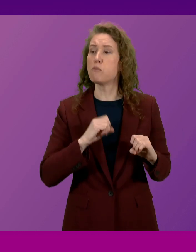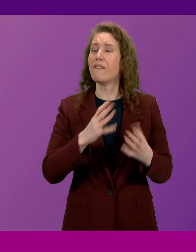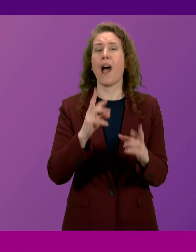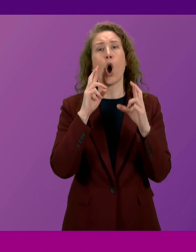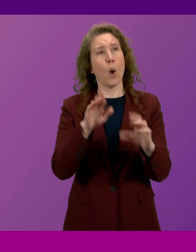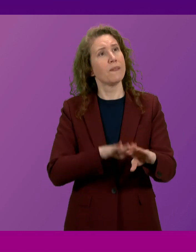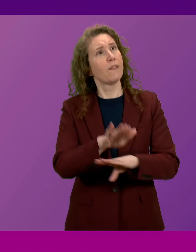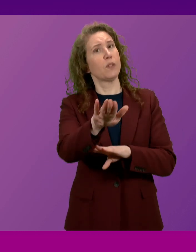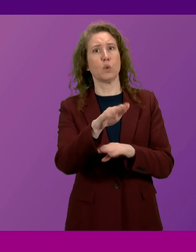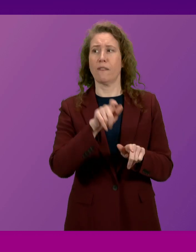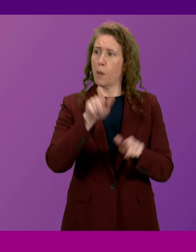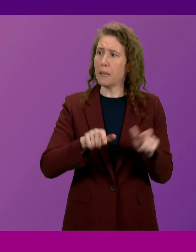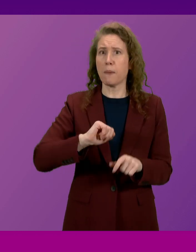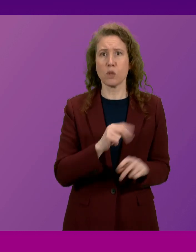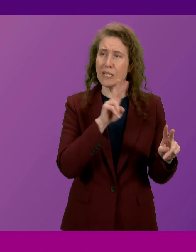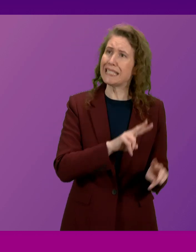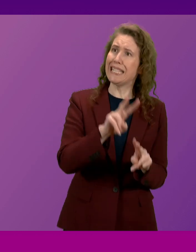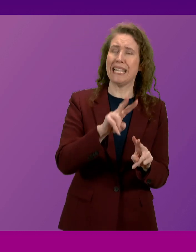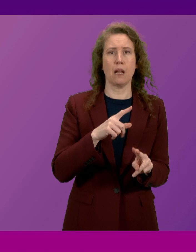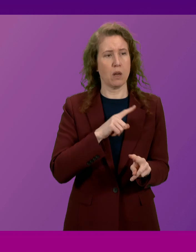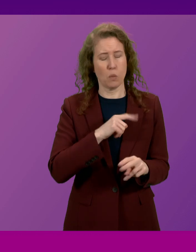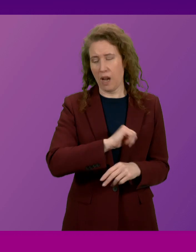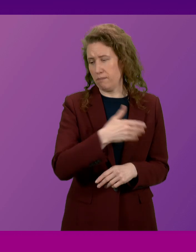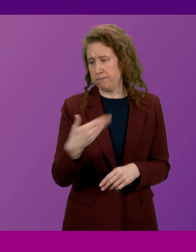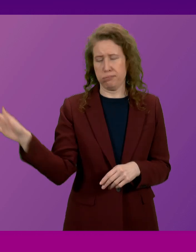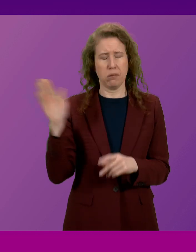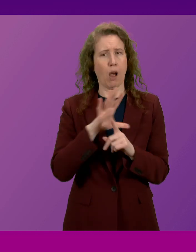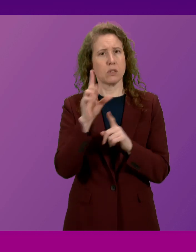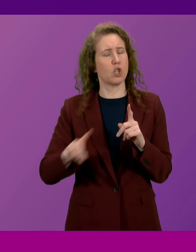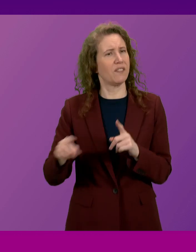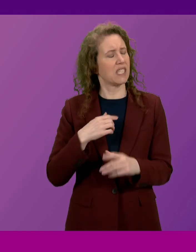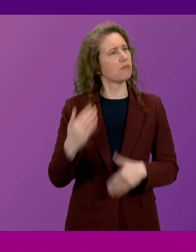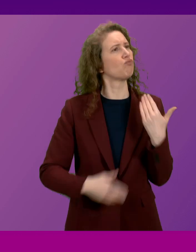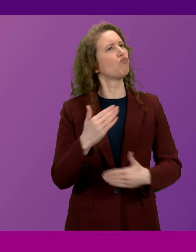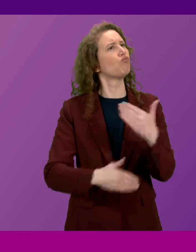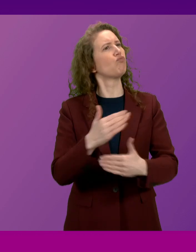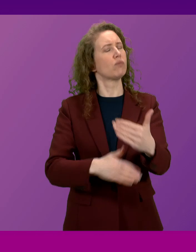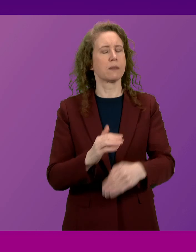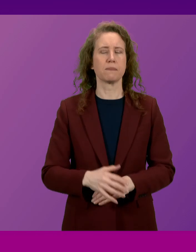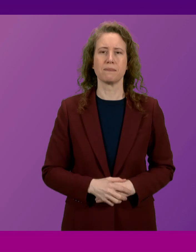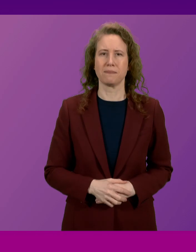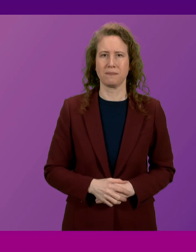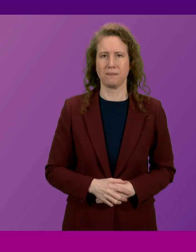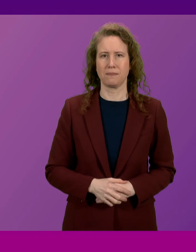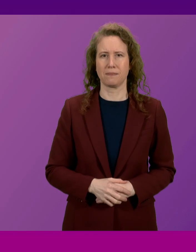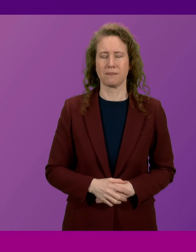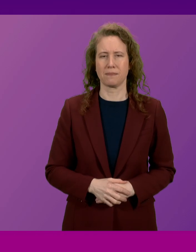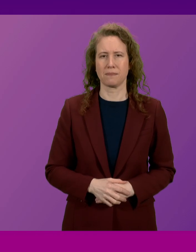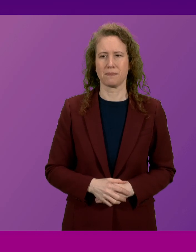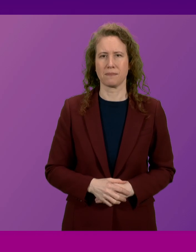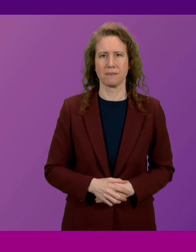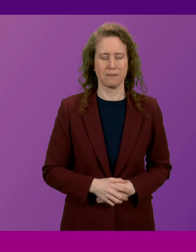future for the people of Scotland as we trample past the Conservative Party in the years to come.